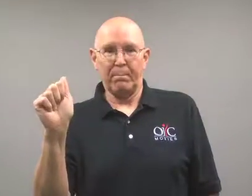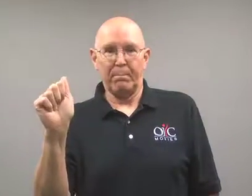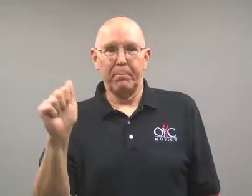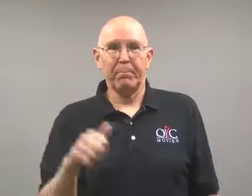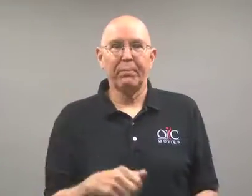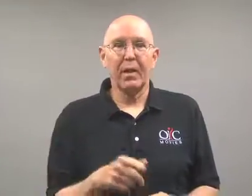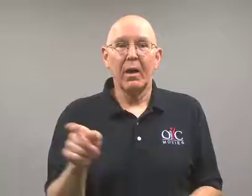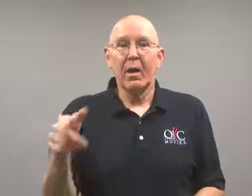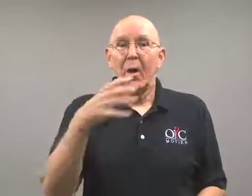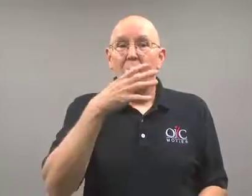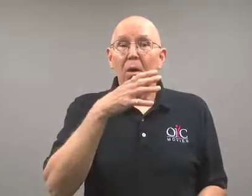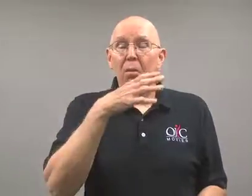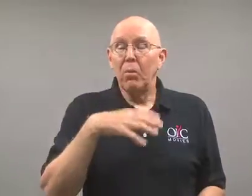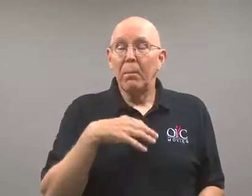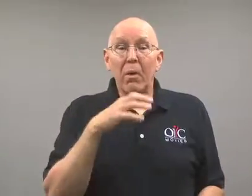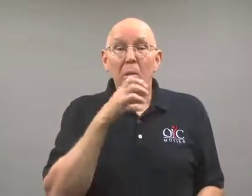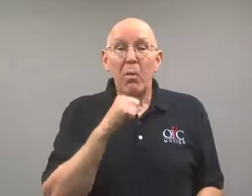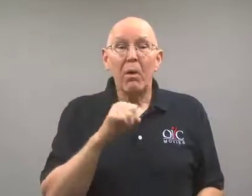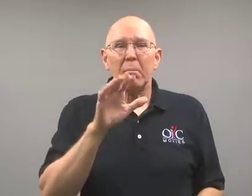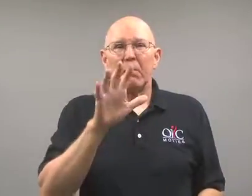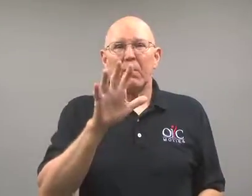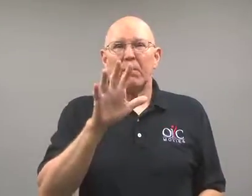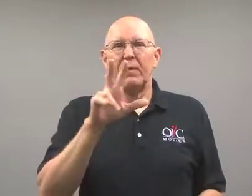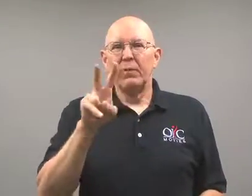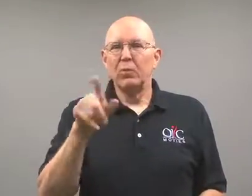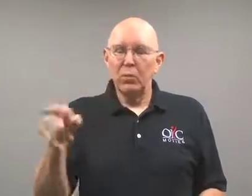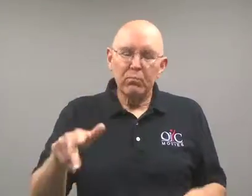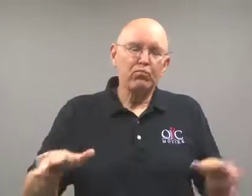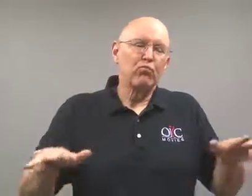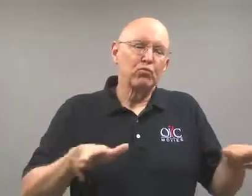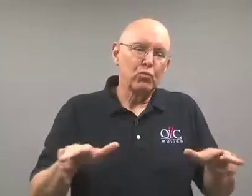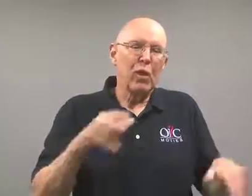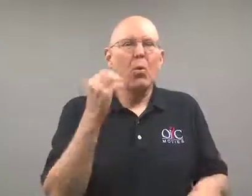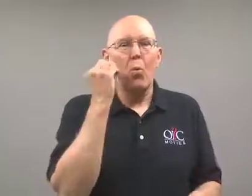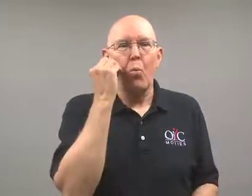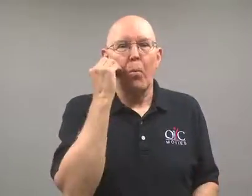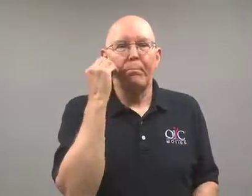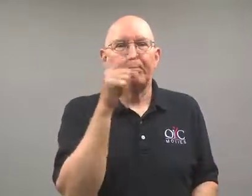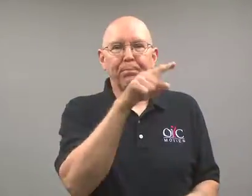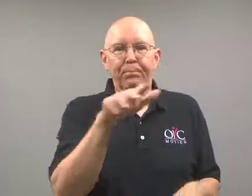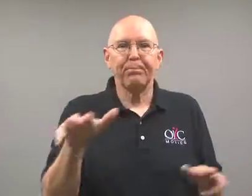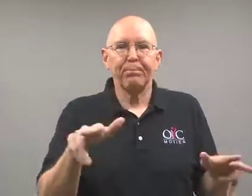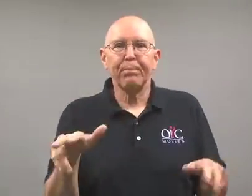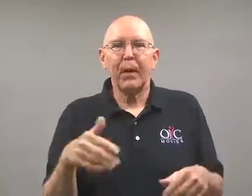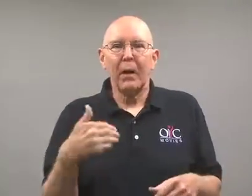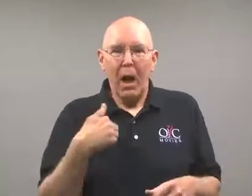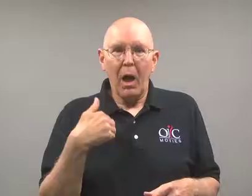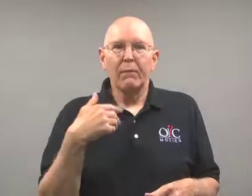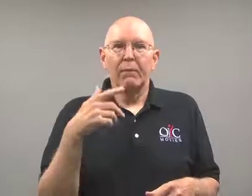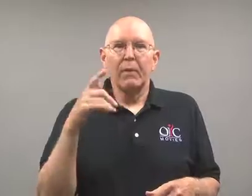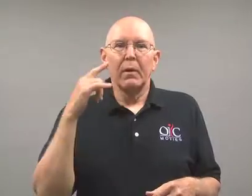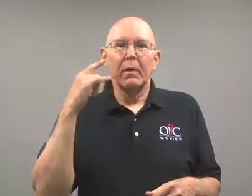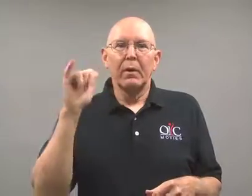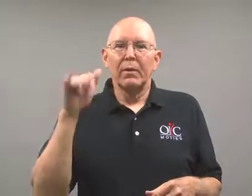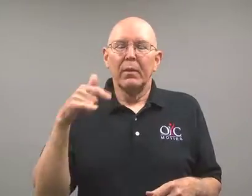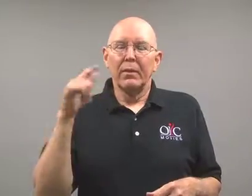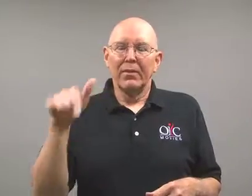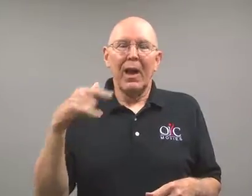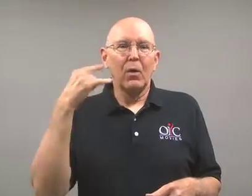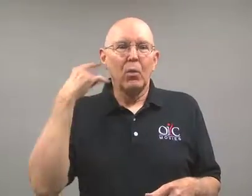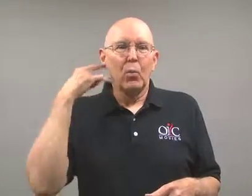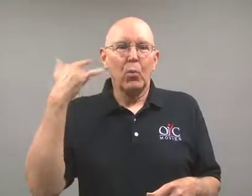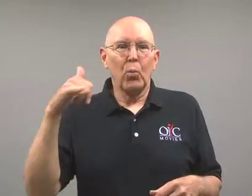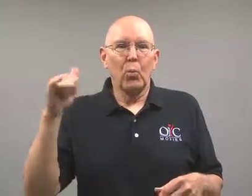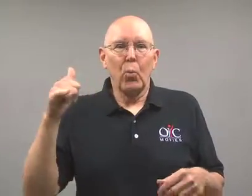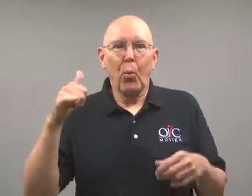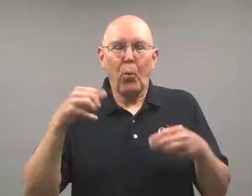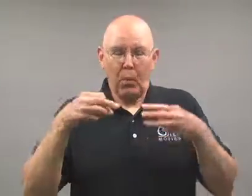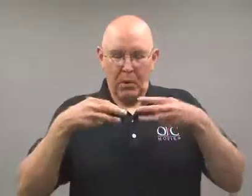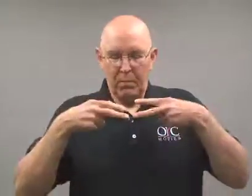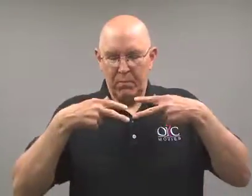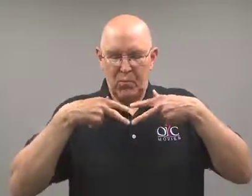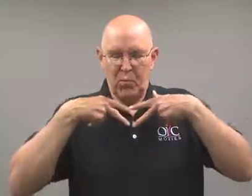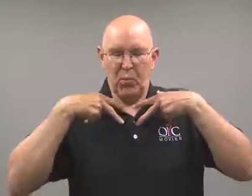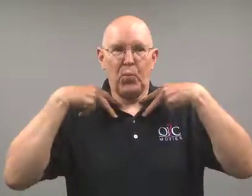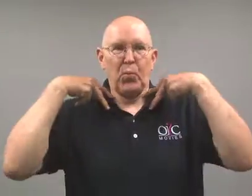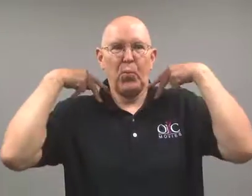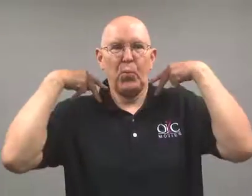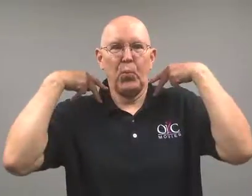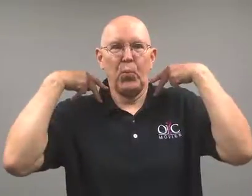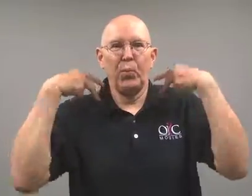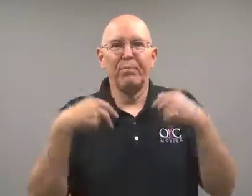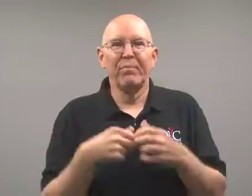A 52 year old woman was walking home. She had on that kind of gold necklace.